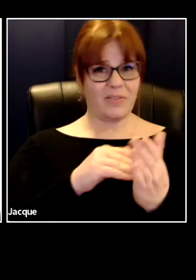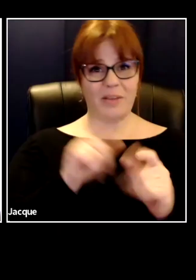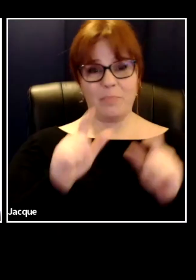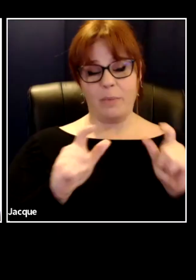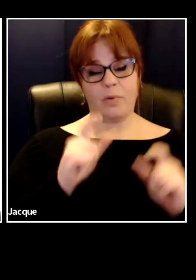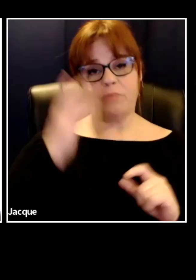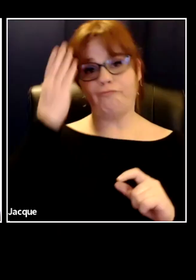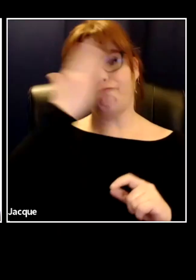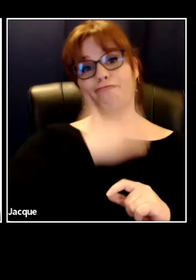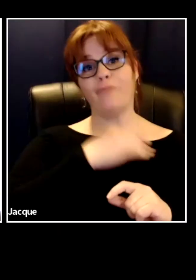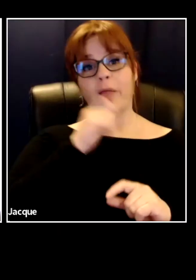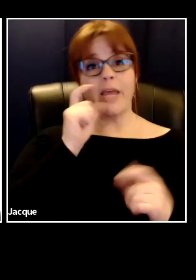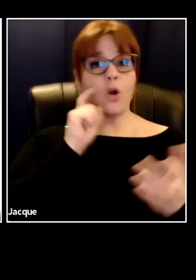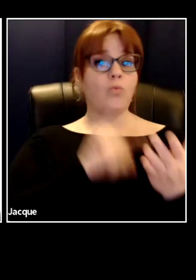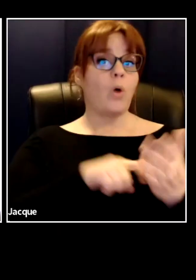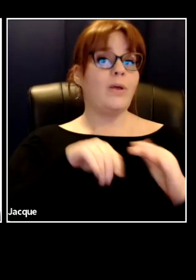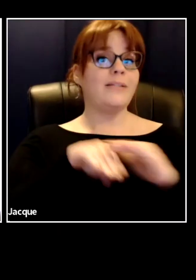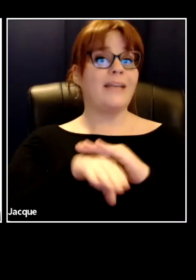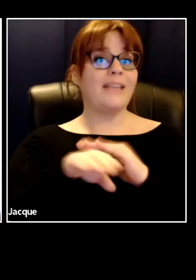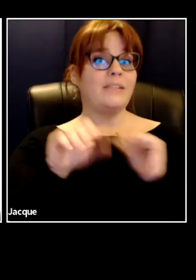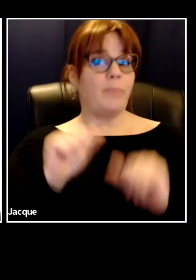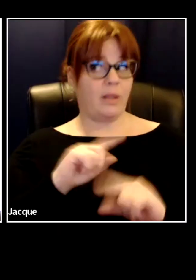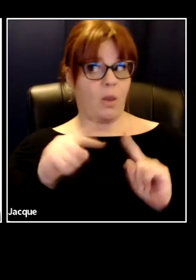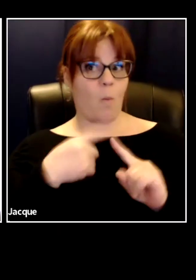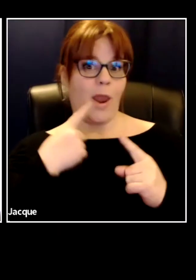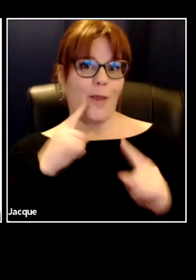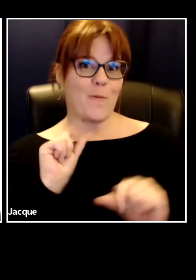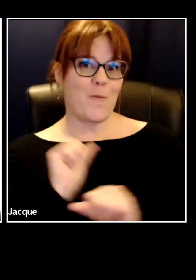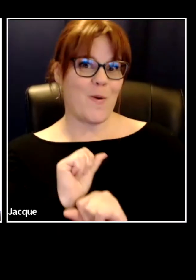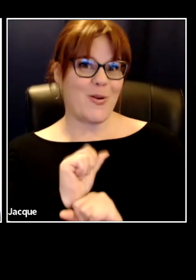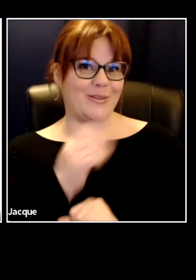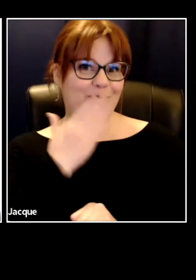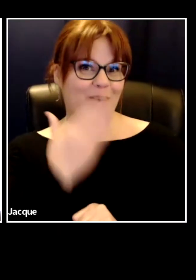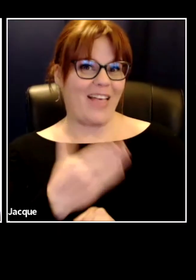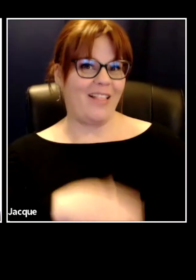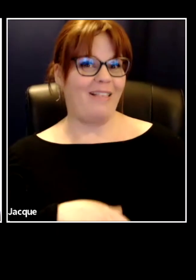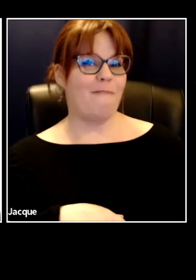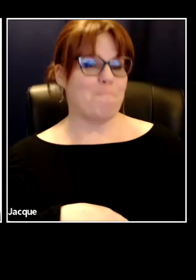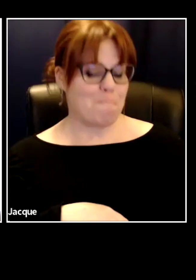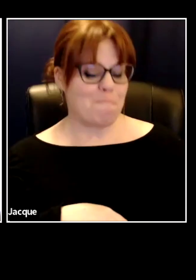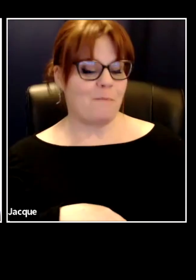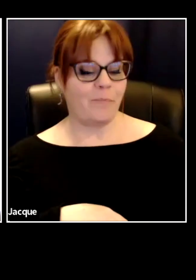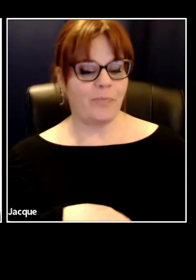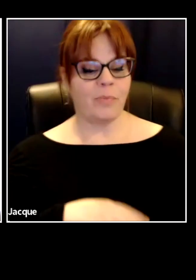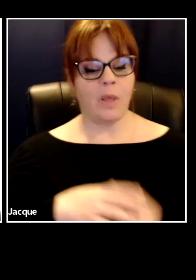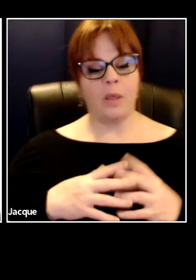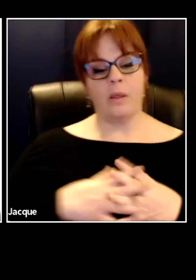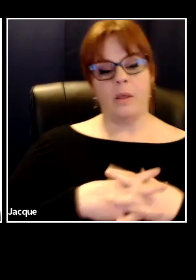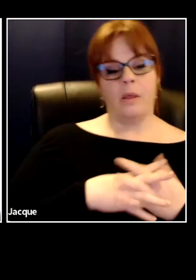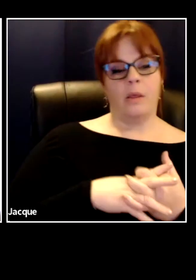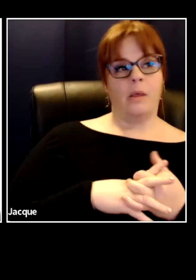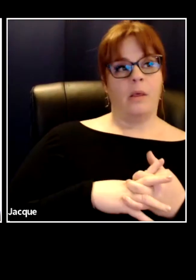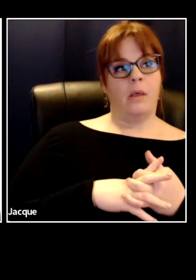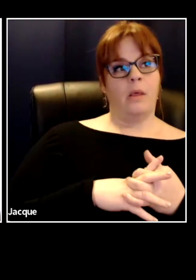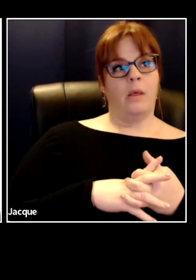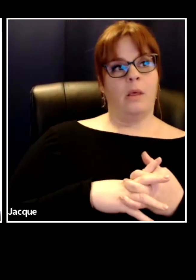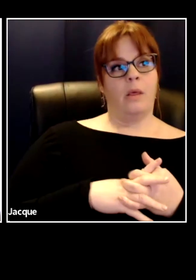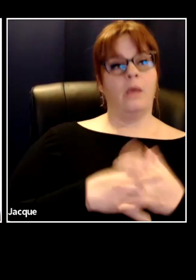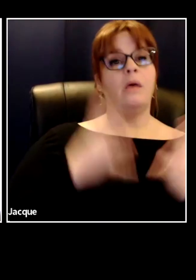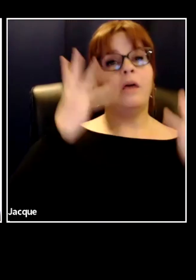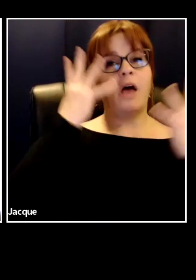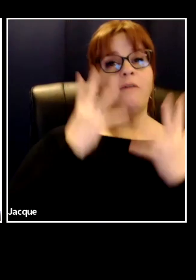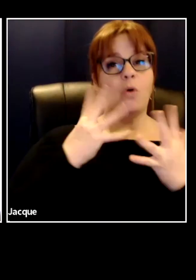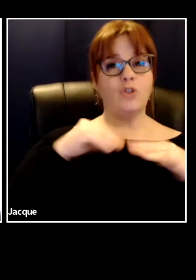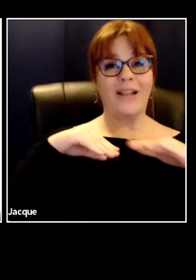it works. It's invisible, so to speak. Um, but unfortunately accessibility problems are